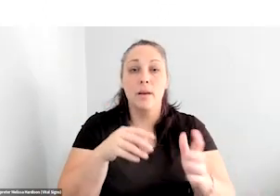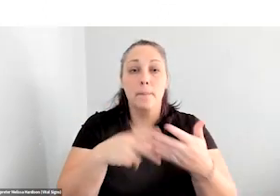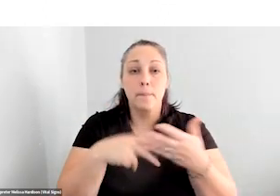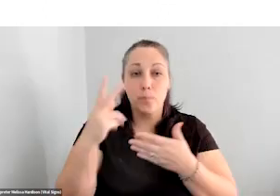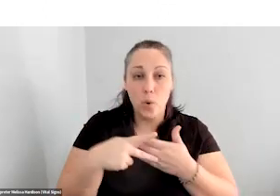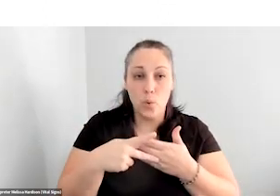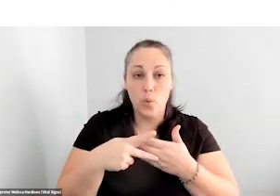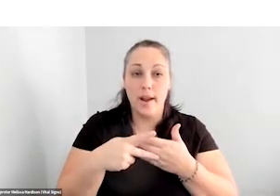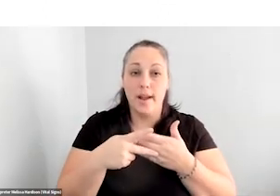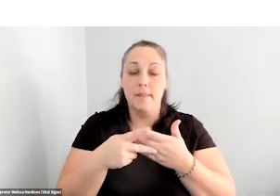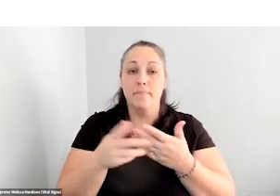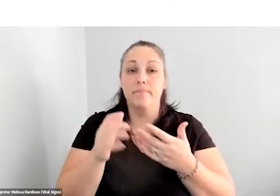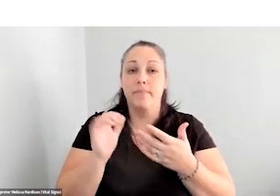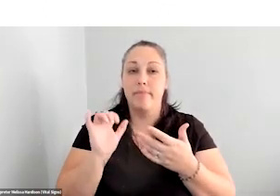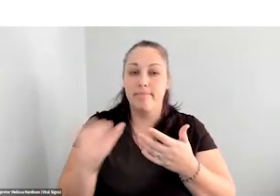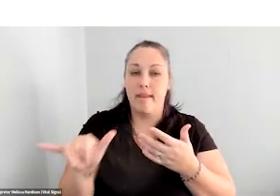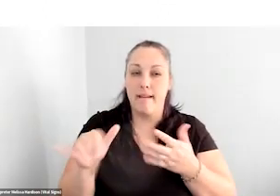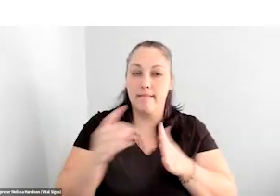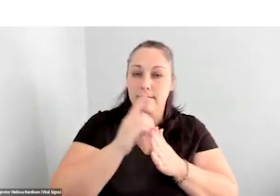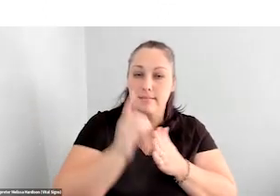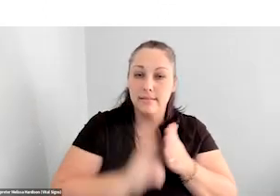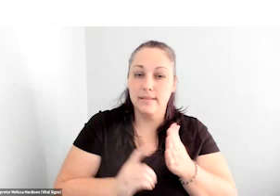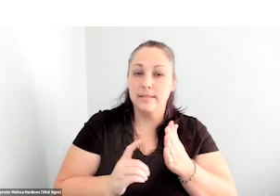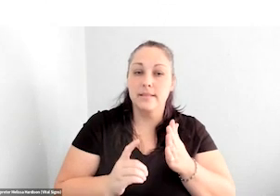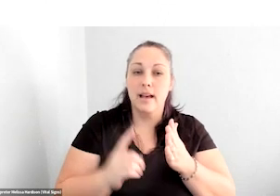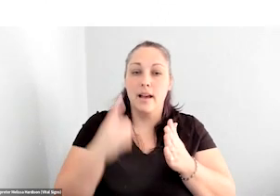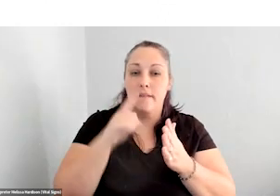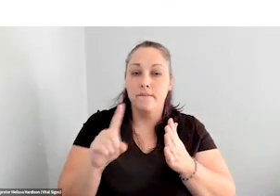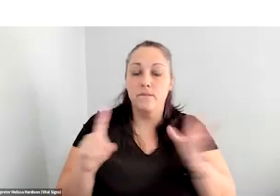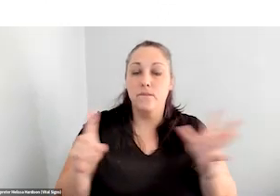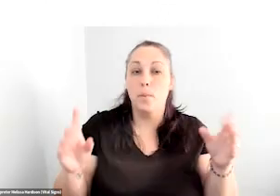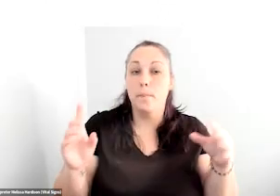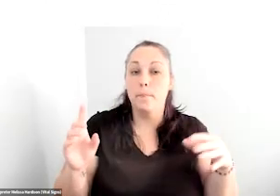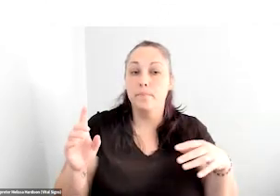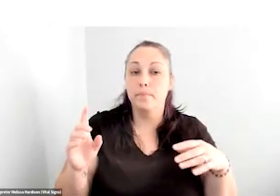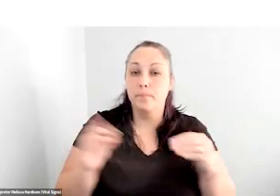and development of STEM learning opportunities for the public in informal environments.